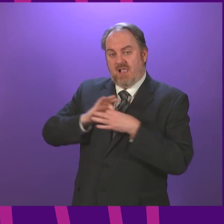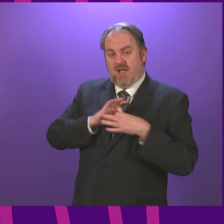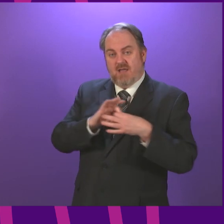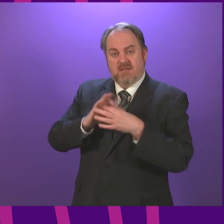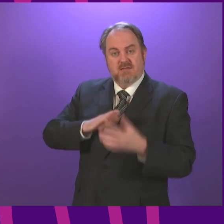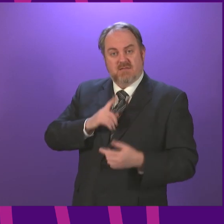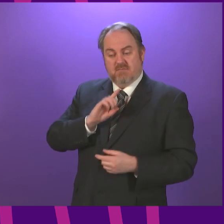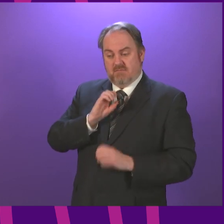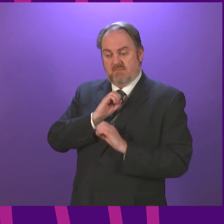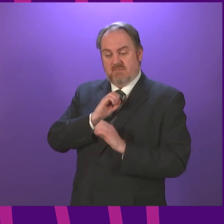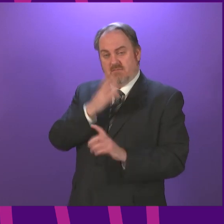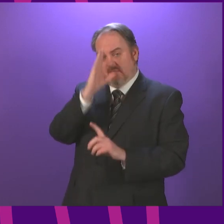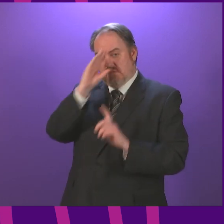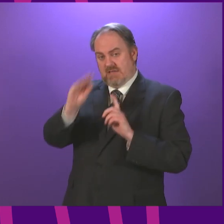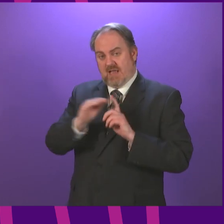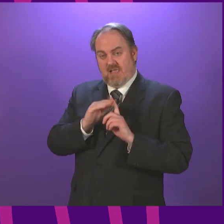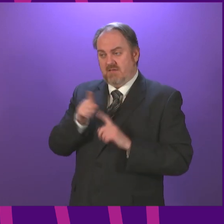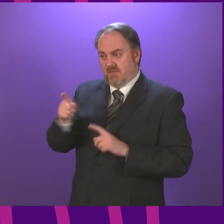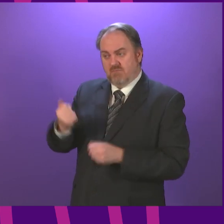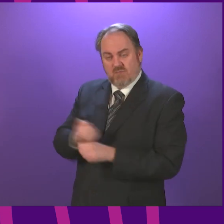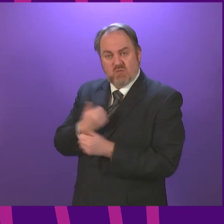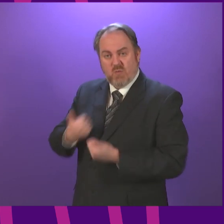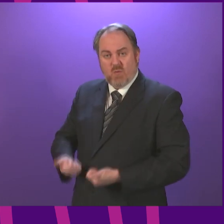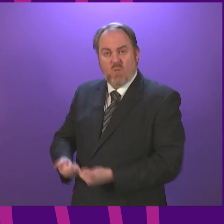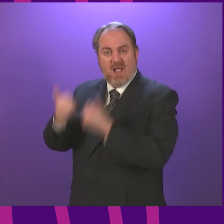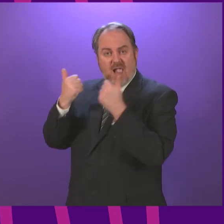has access to sufficient resources for its business needs. However, we will continue